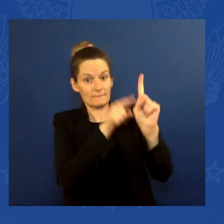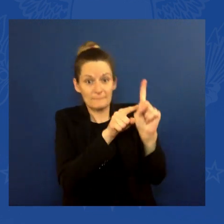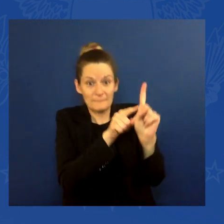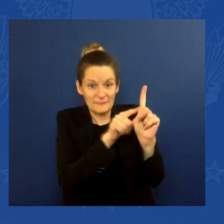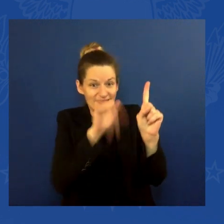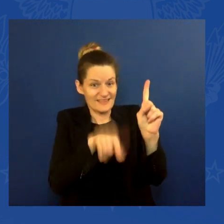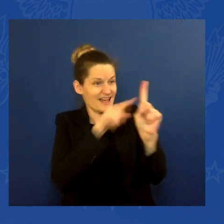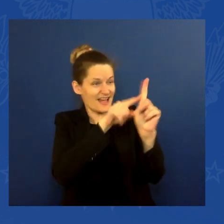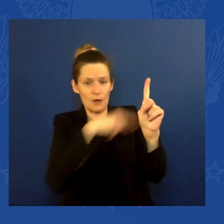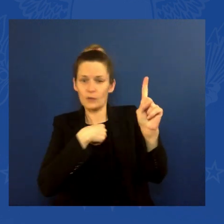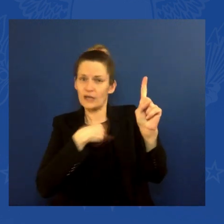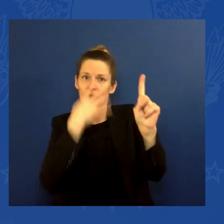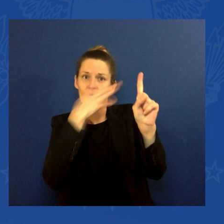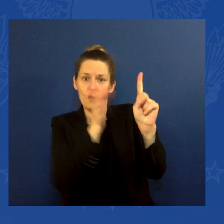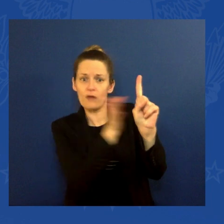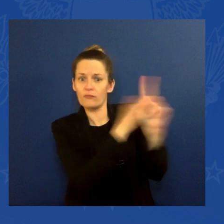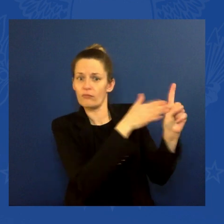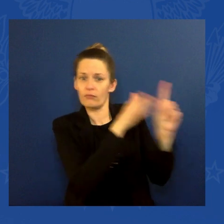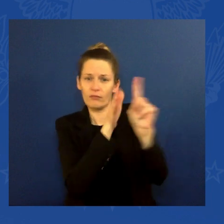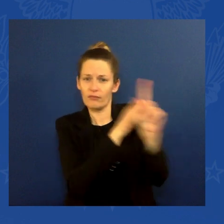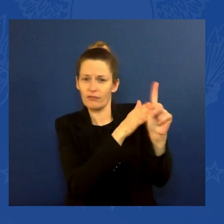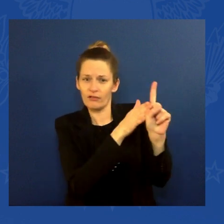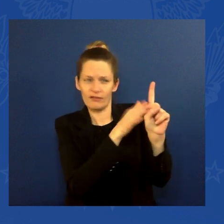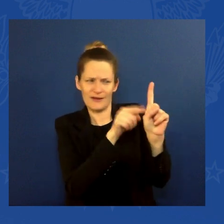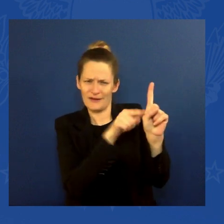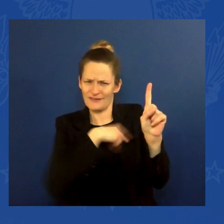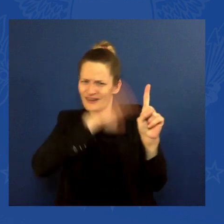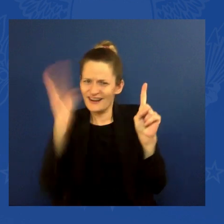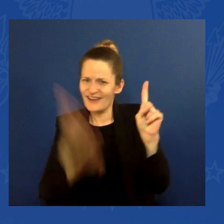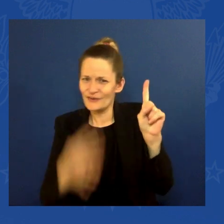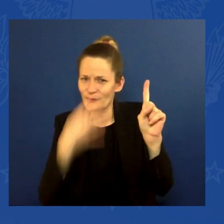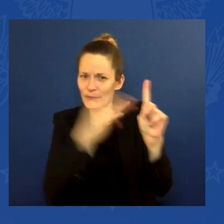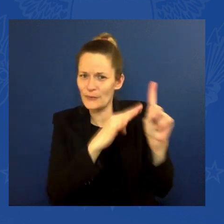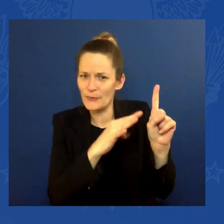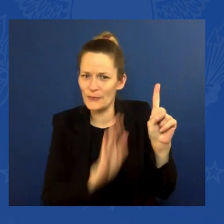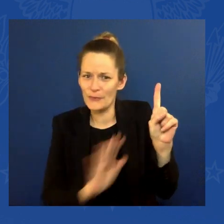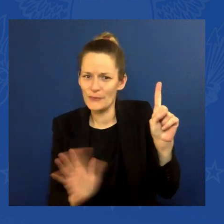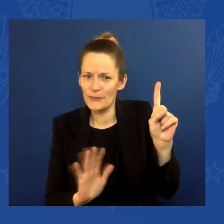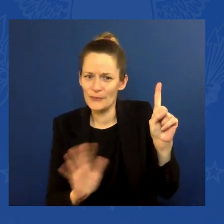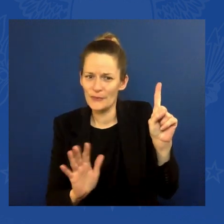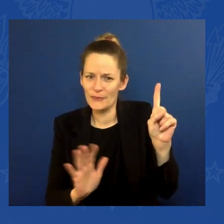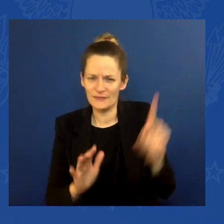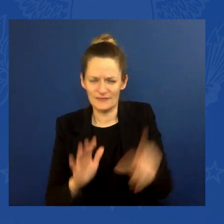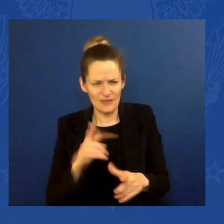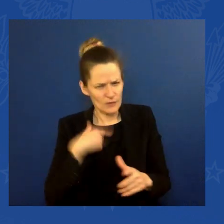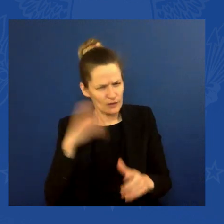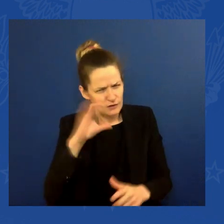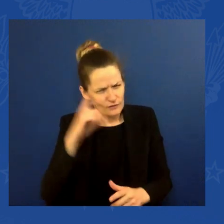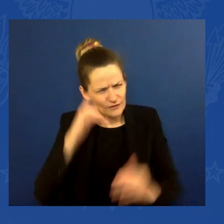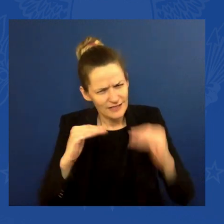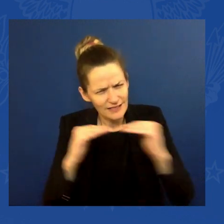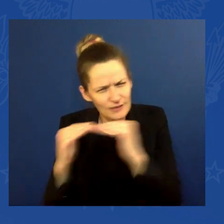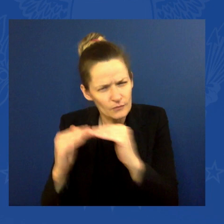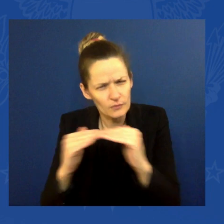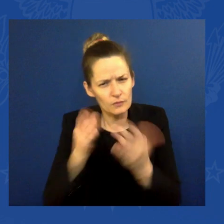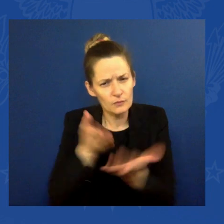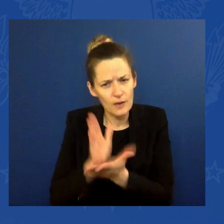opportunity, the rule of law of equal rights and dignity for everybody. And while terrible things have happened on both sides of our shores --